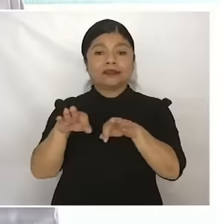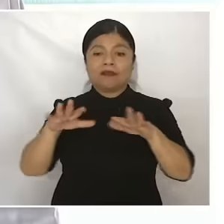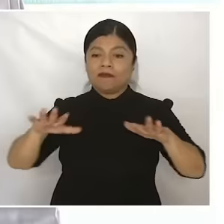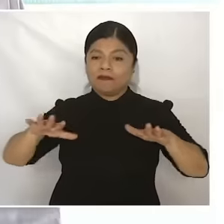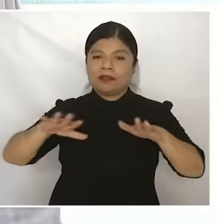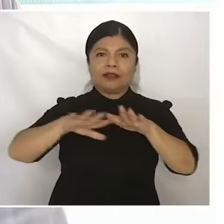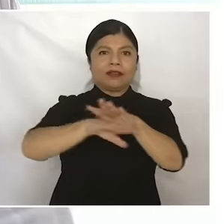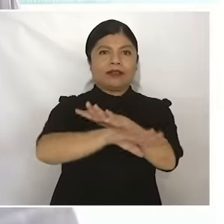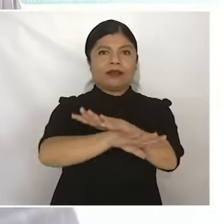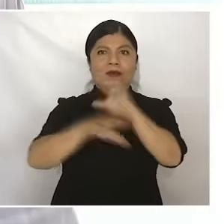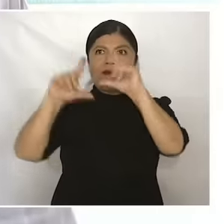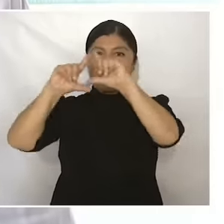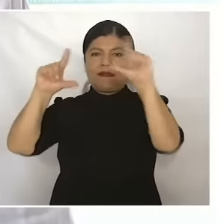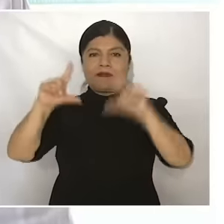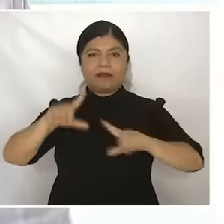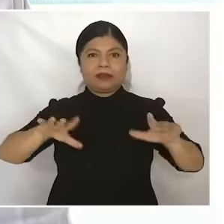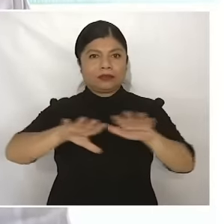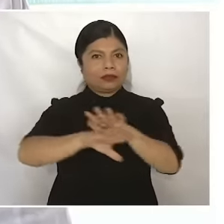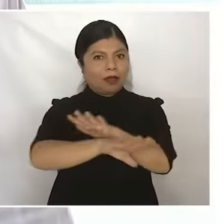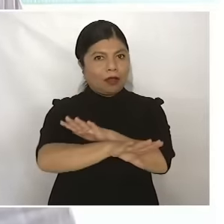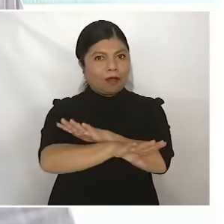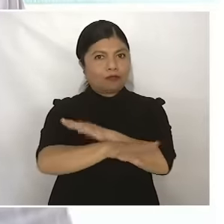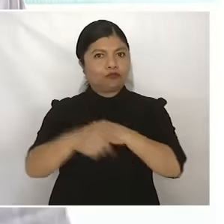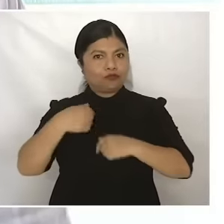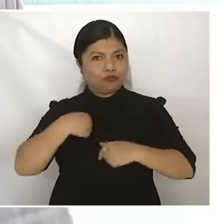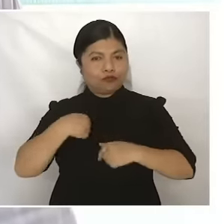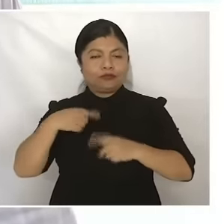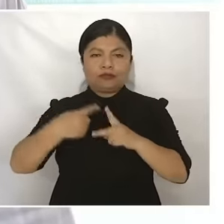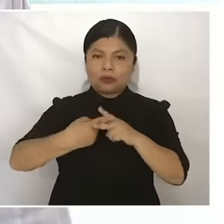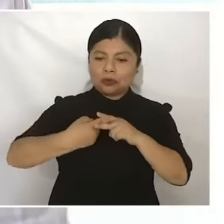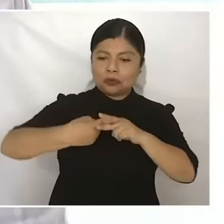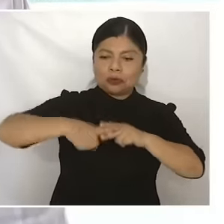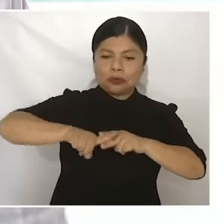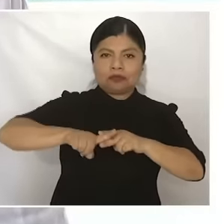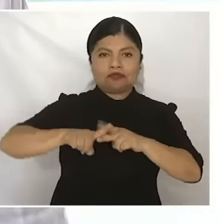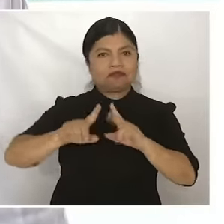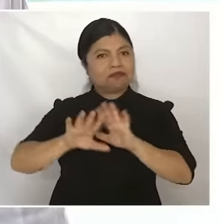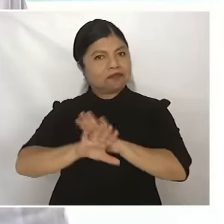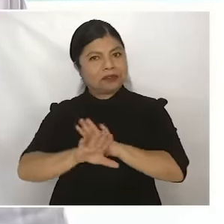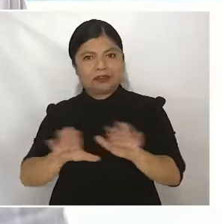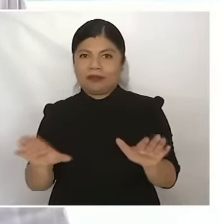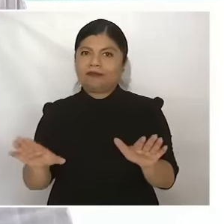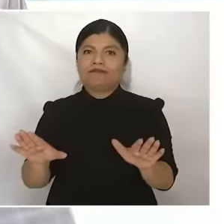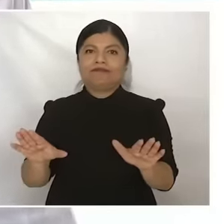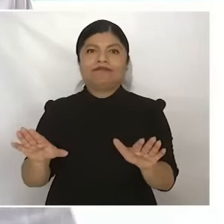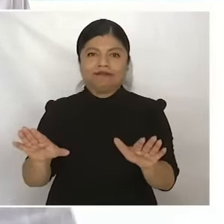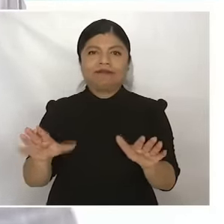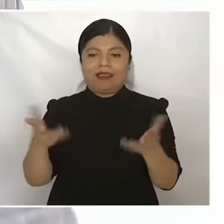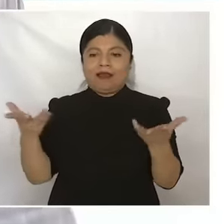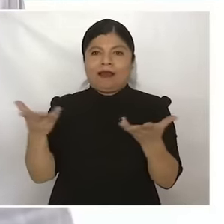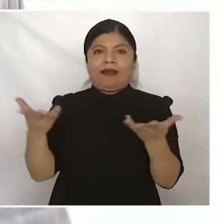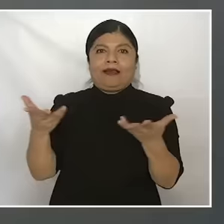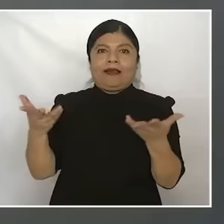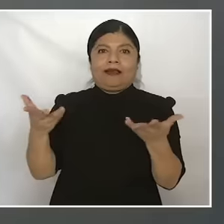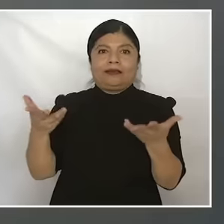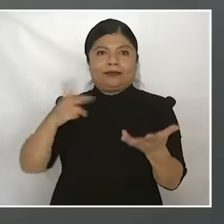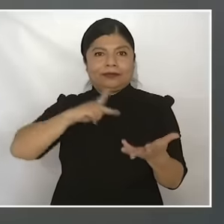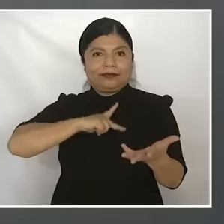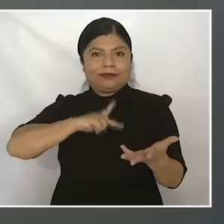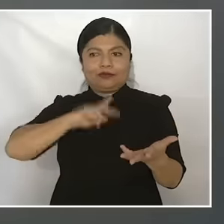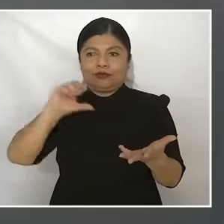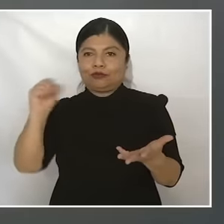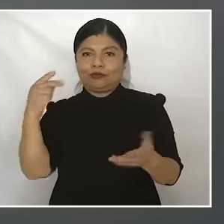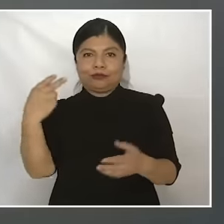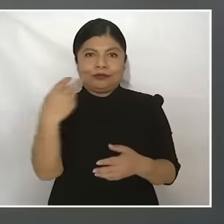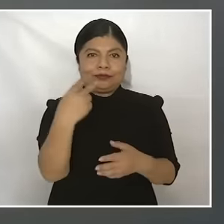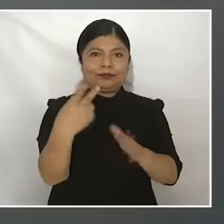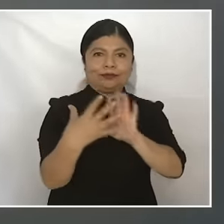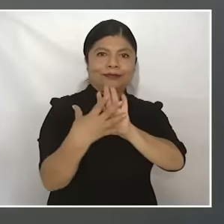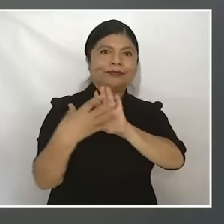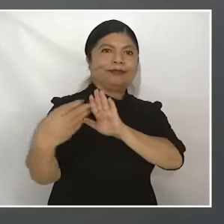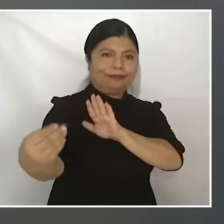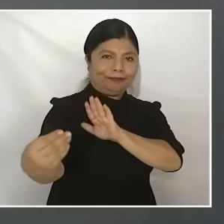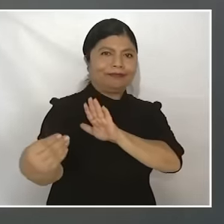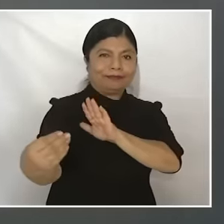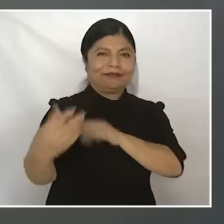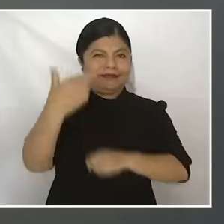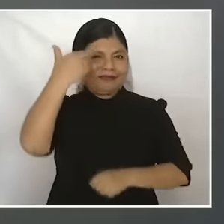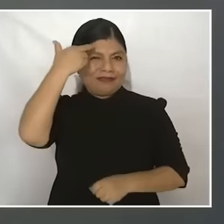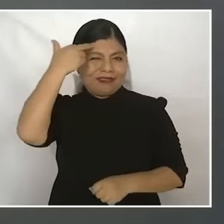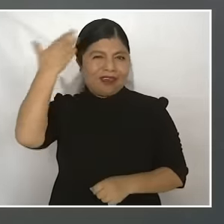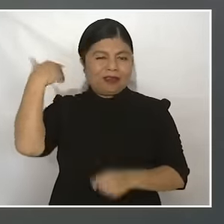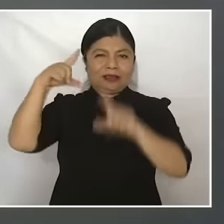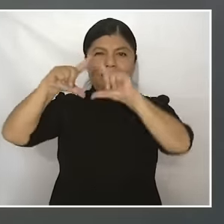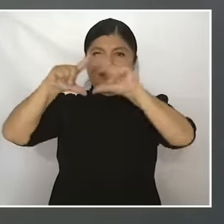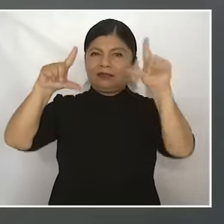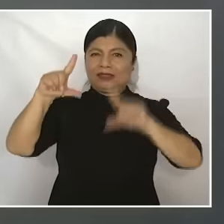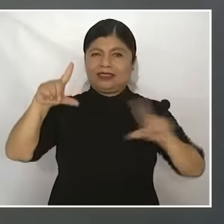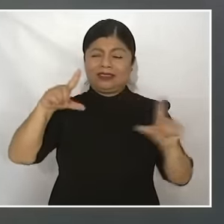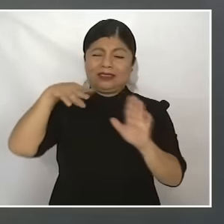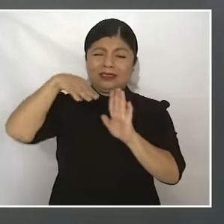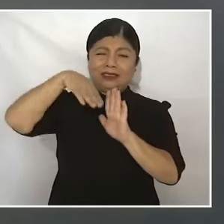country what was needed was a decadence it was nothing more than an economic crisis it was also a crisis of